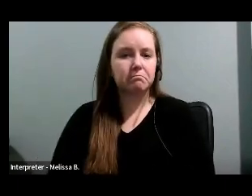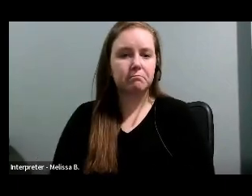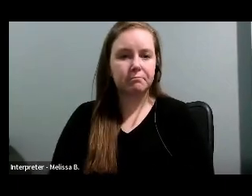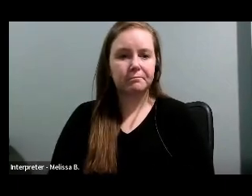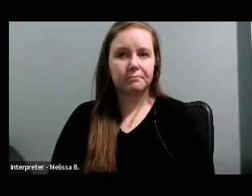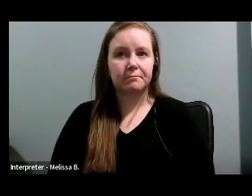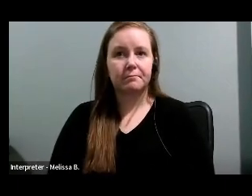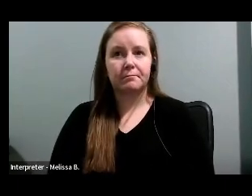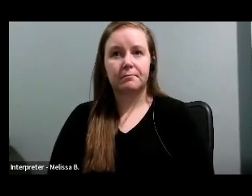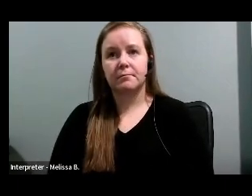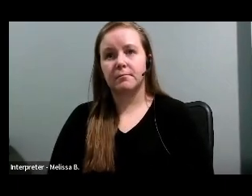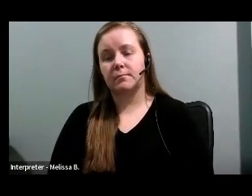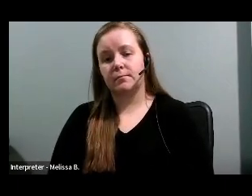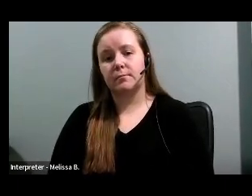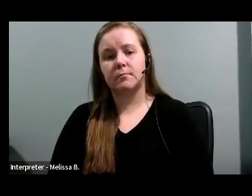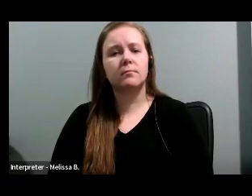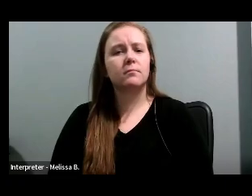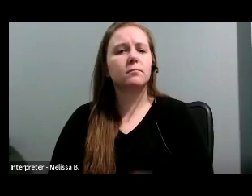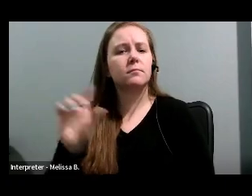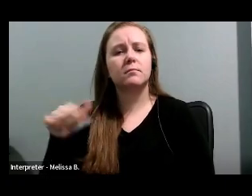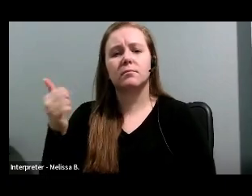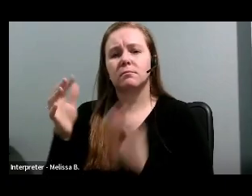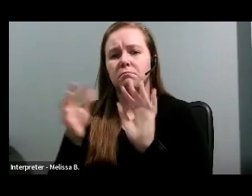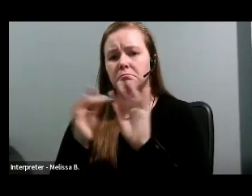Shannon Spencer (she/her): I'm seeing someone saying that they're nervous.